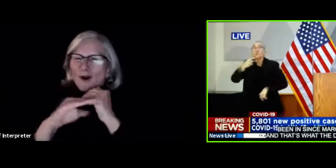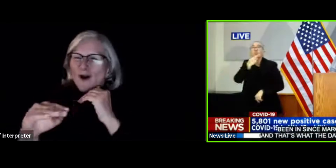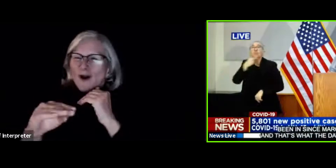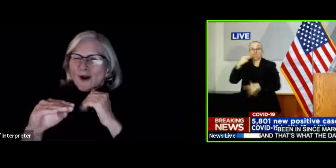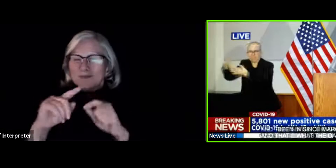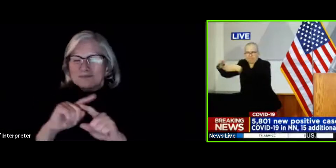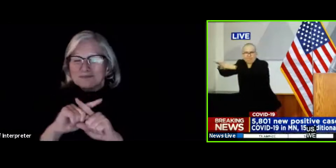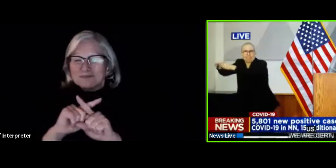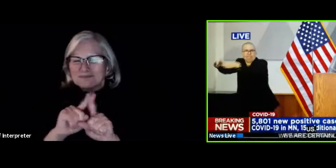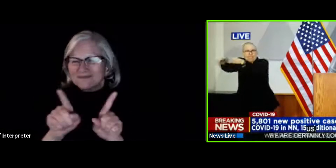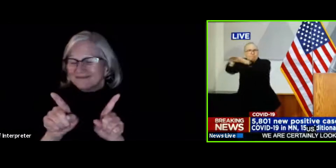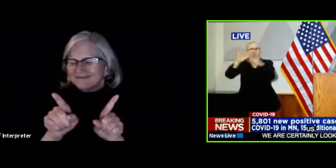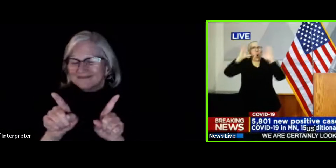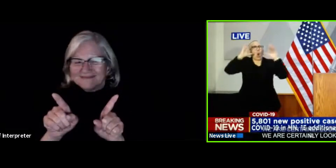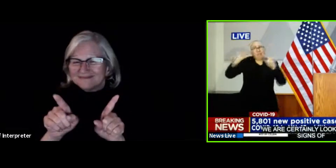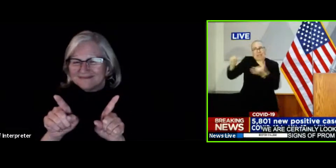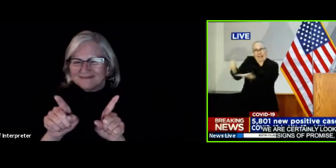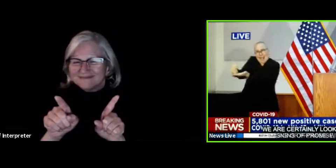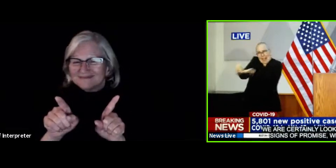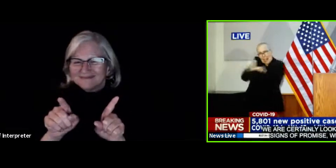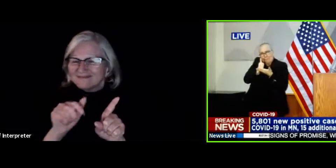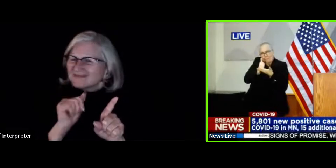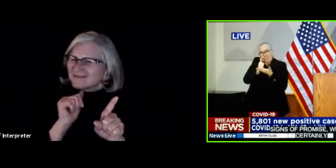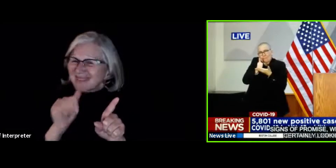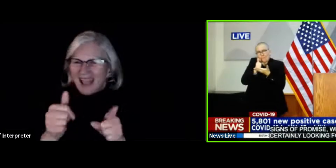TO THE EXTENT THAT WE KEEP WORKING ON THIS TOGETHER.